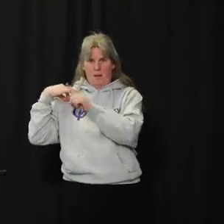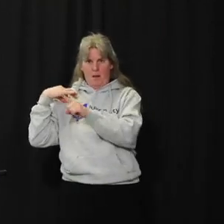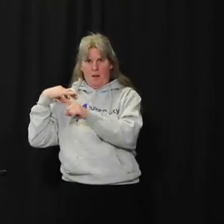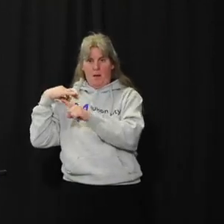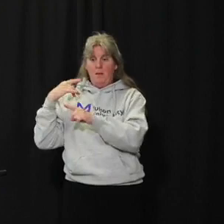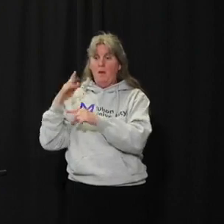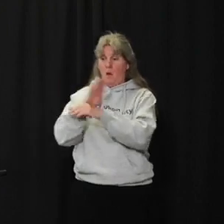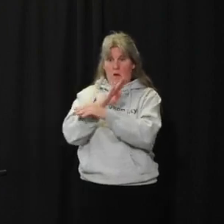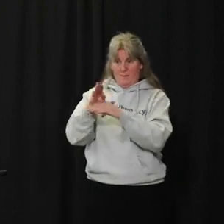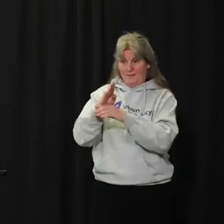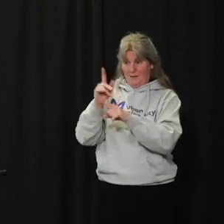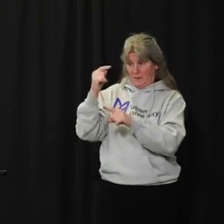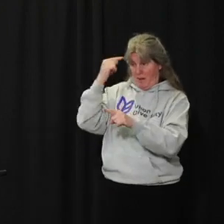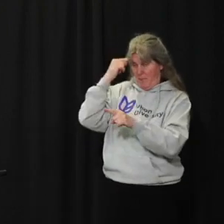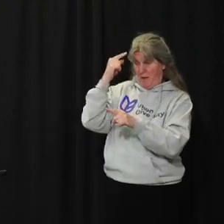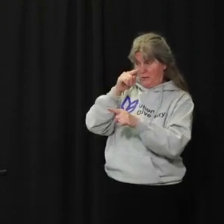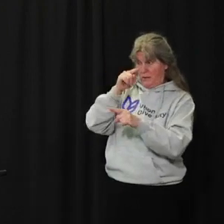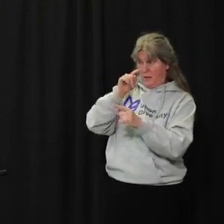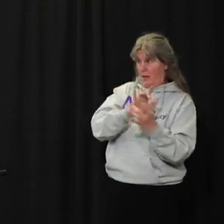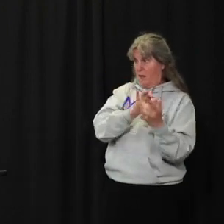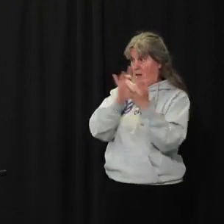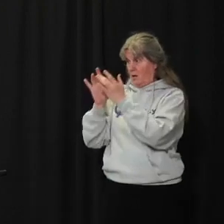We would ask the employer to reach out to the Department of